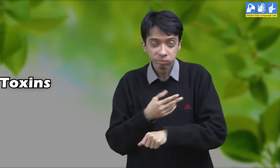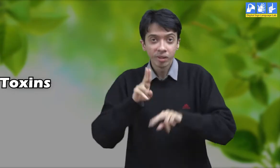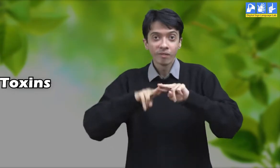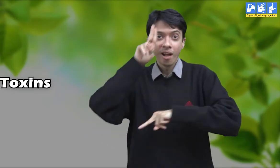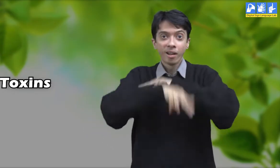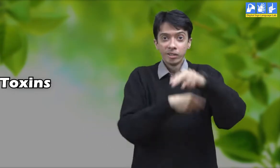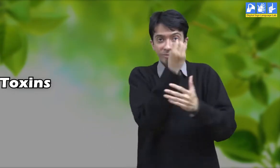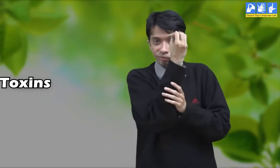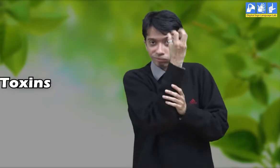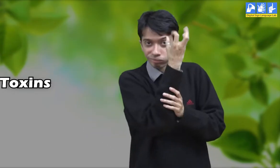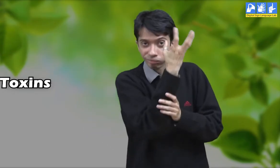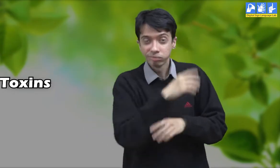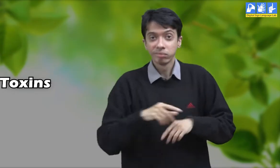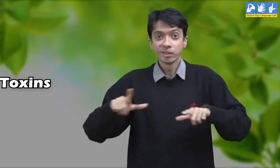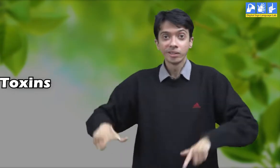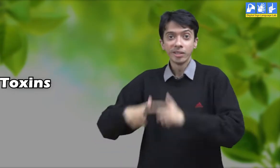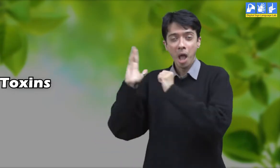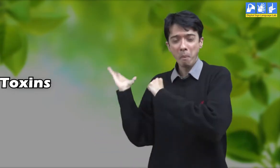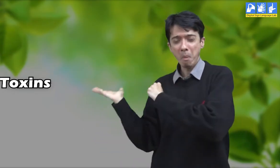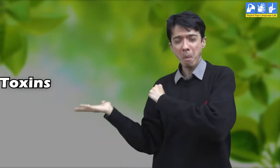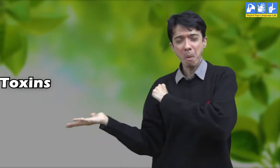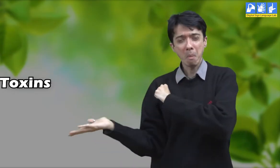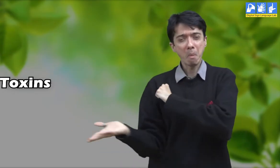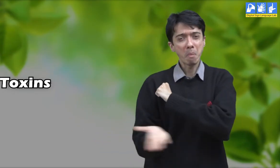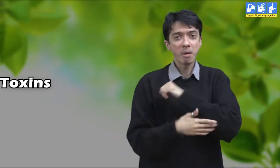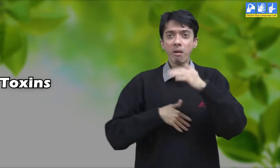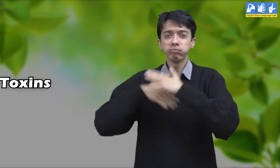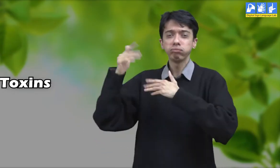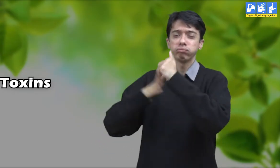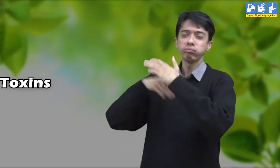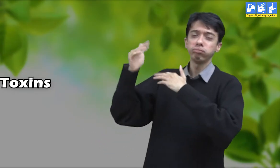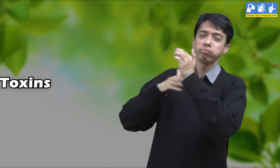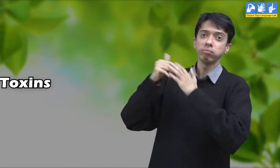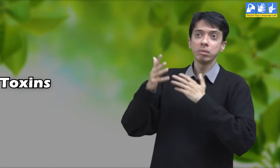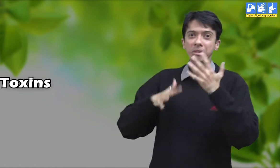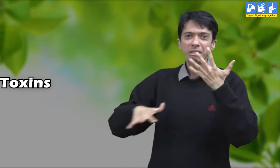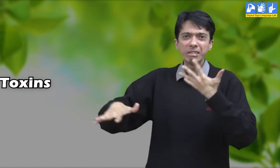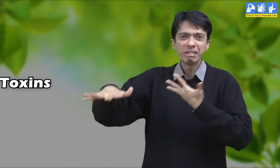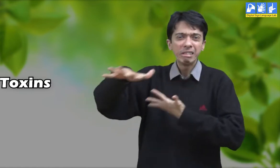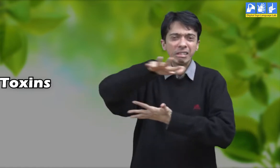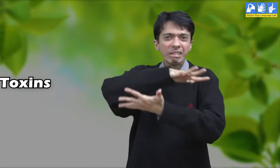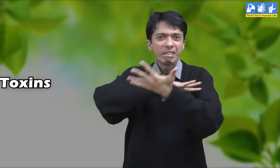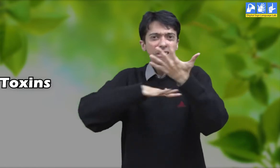Due to the smoke coming out of factories, vehicles, and due to the cutting of trees.